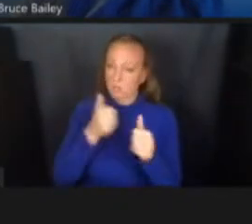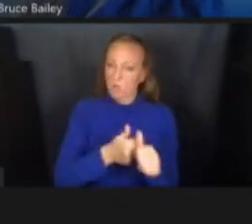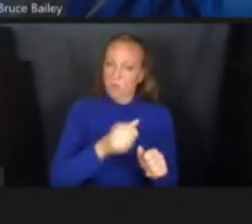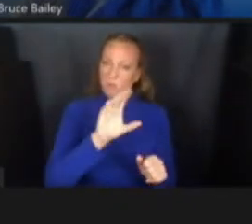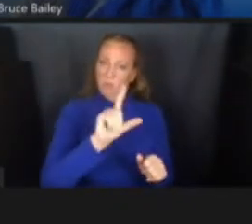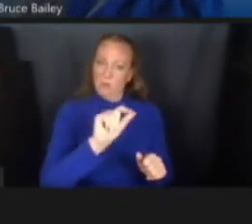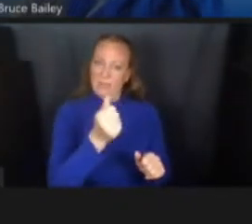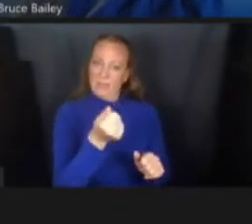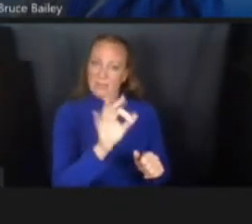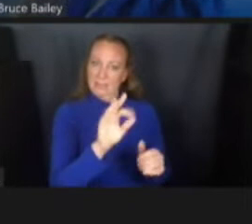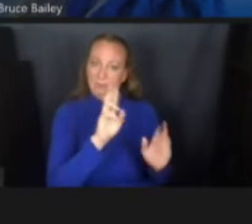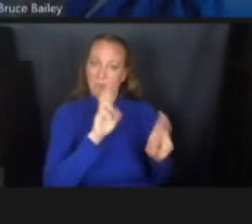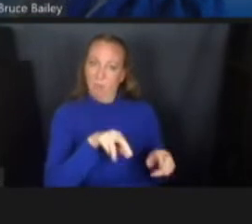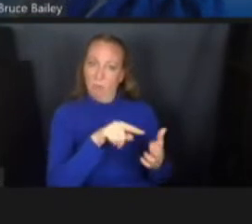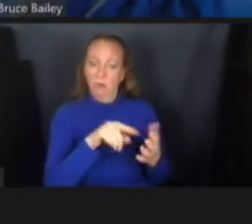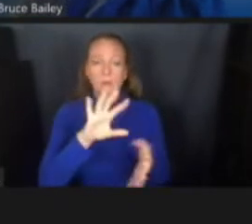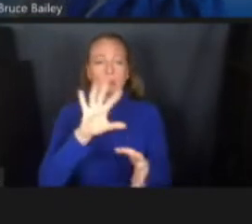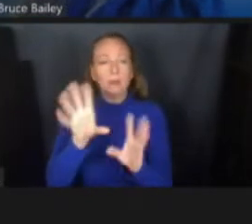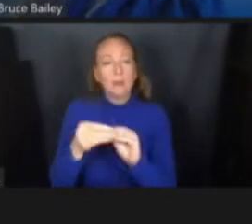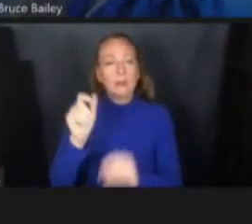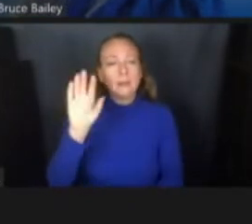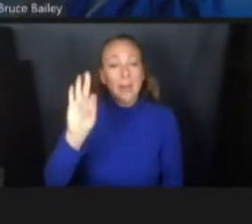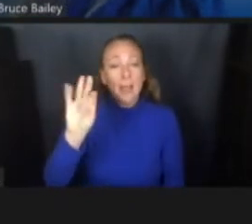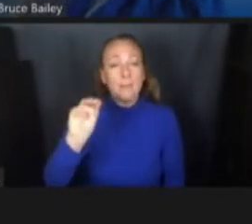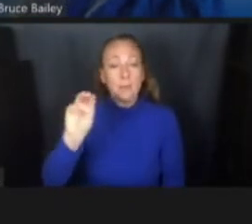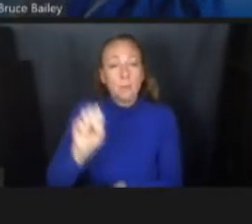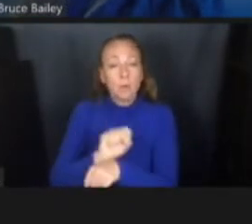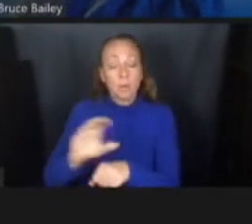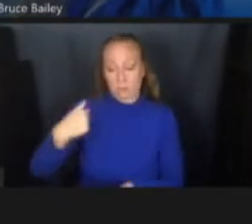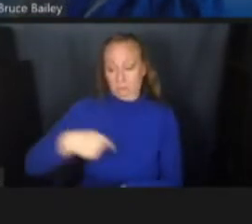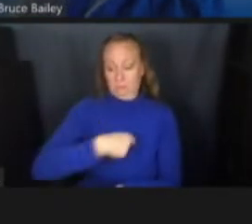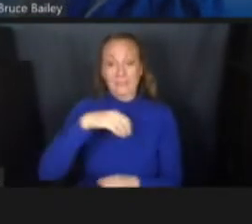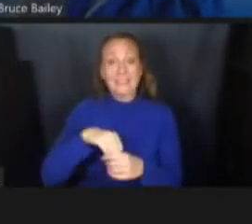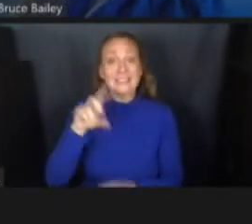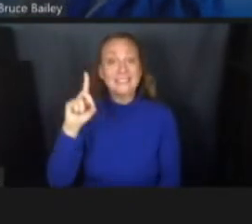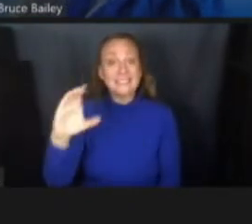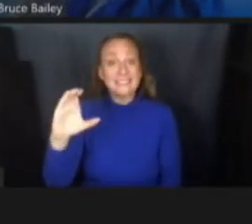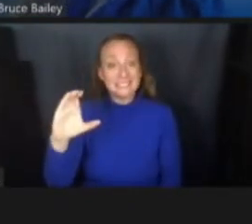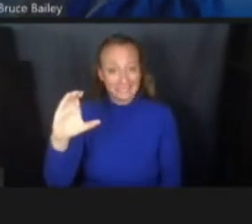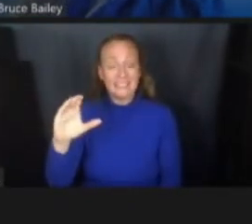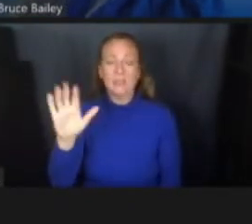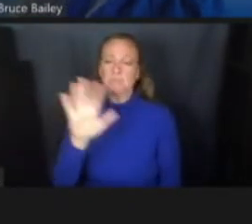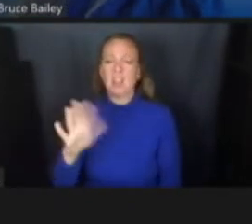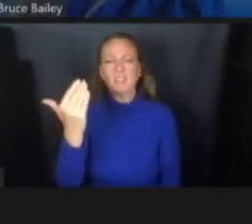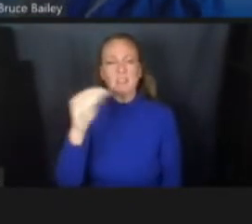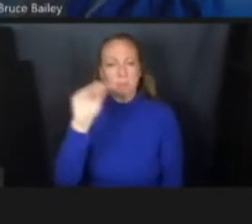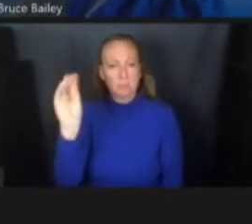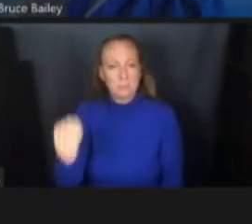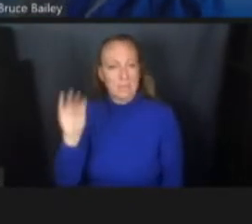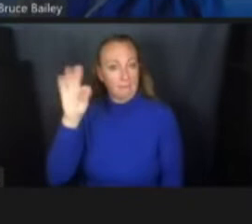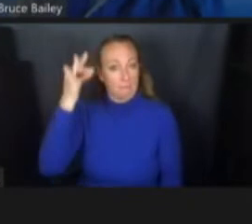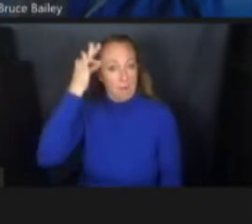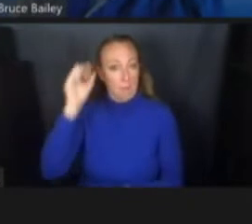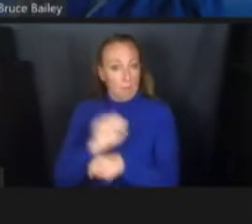Those of us in DC, which is about 15% of the federal government employees, are mostly office workers.